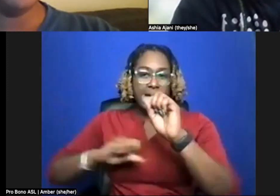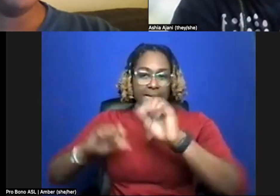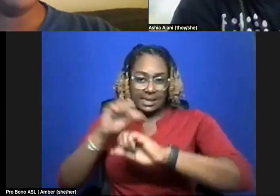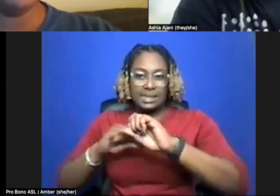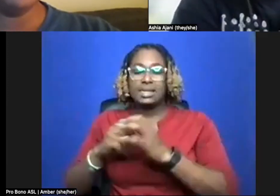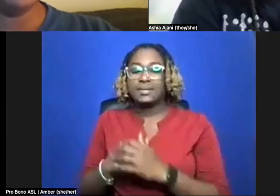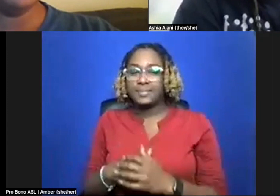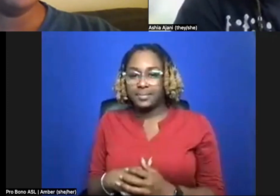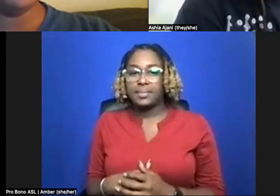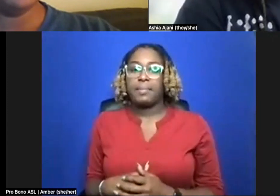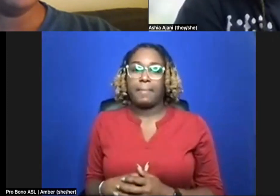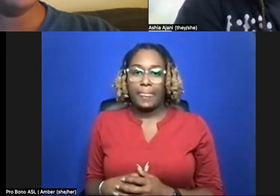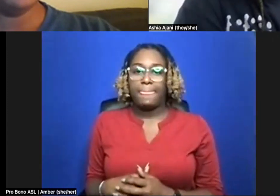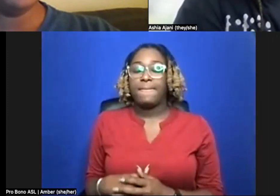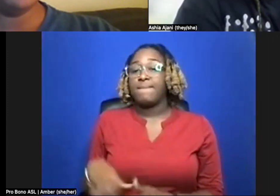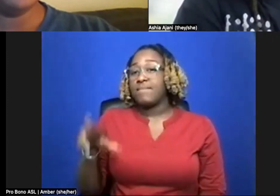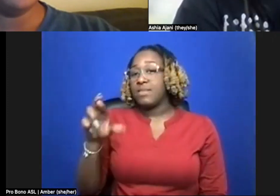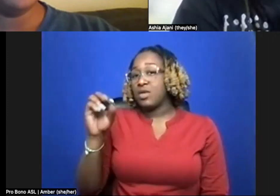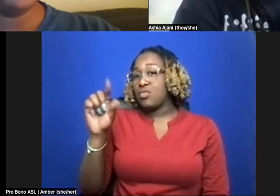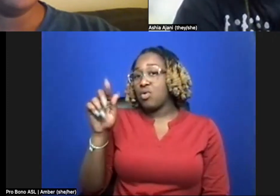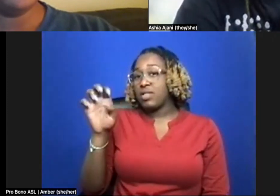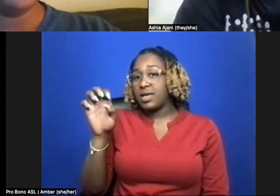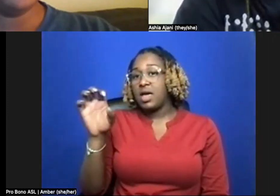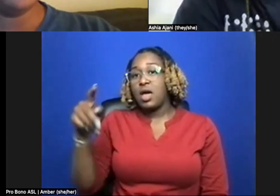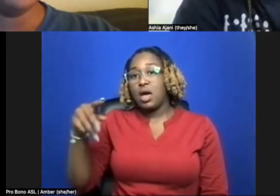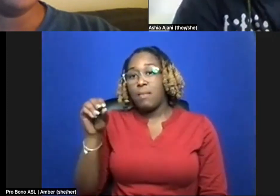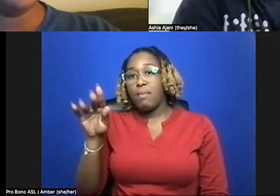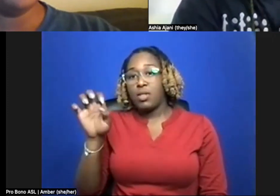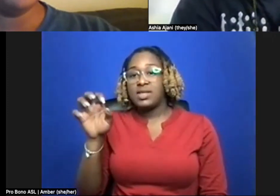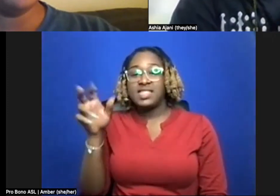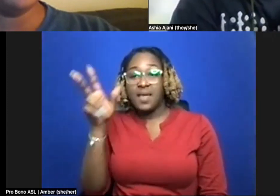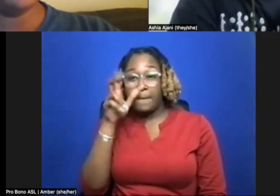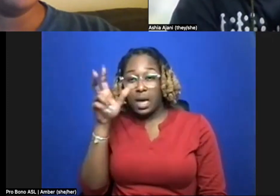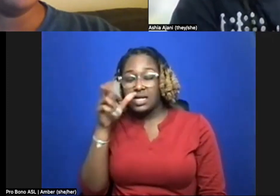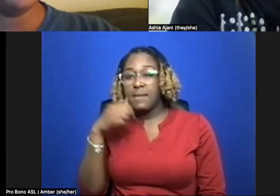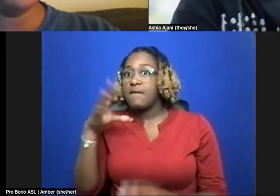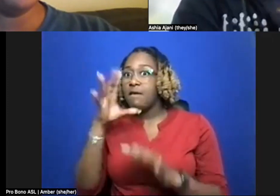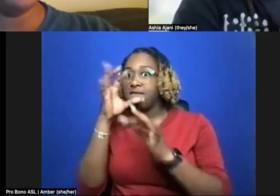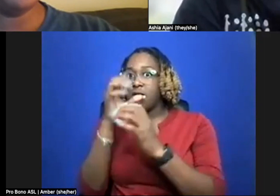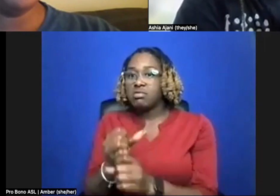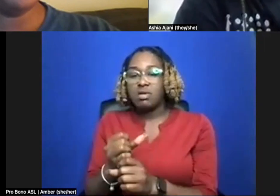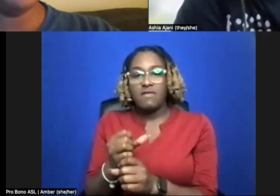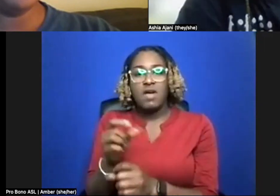rolly-pollys and pillbugs. And I'm fascinated by the fact that they are like heavy metal filters.